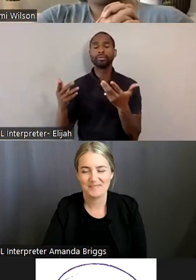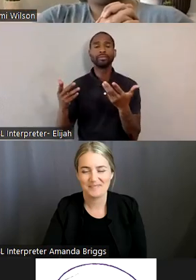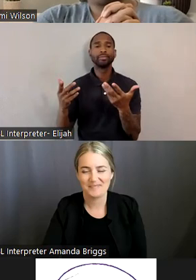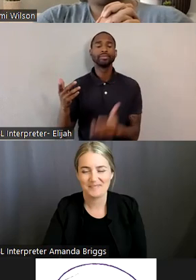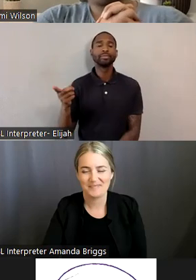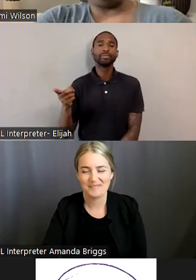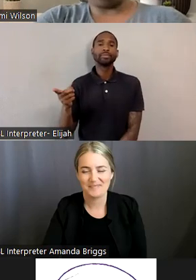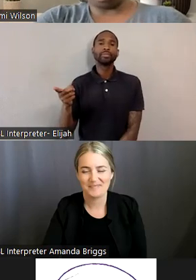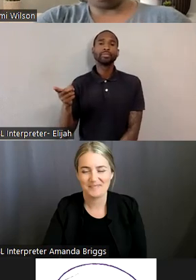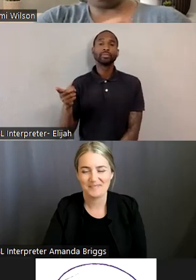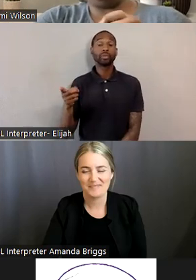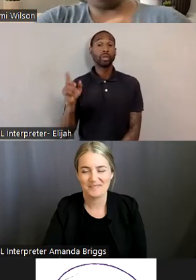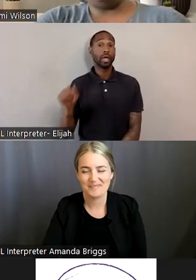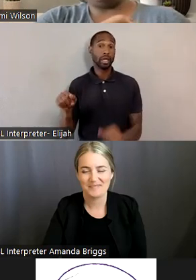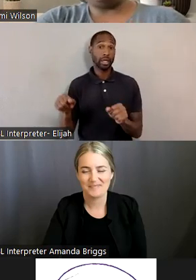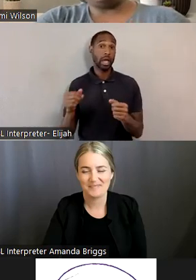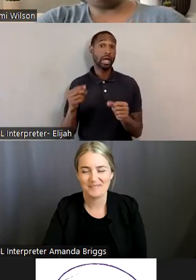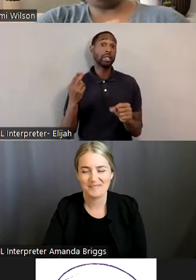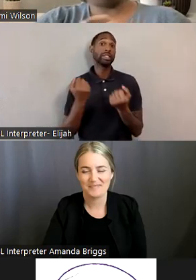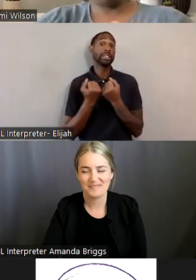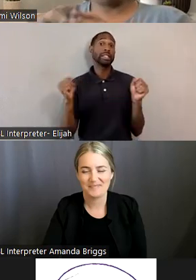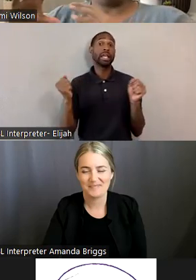but also safely discard any accessories